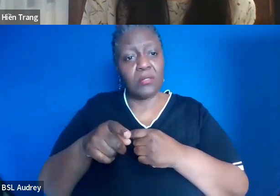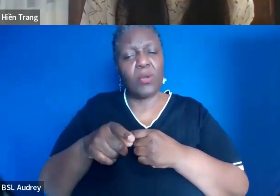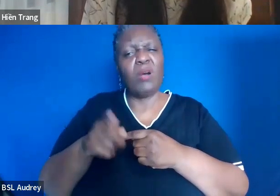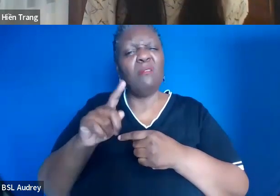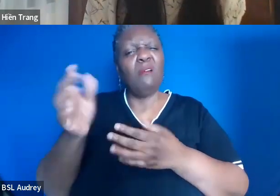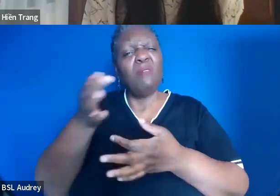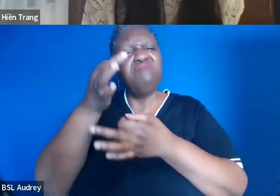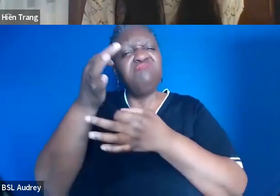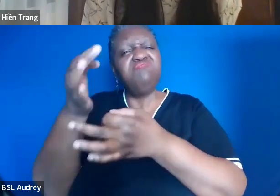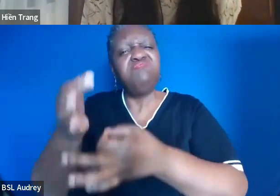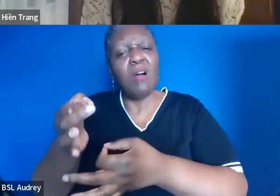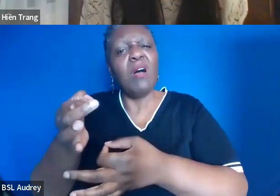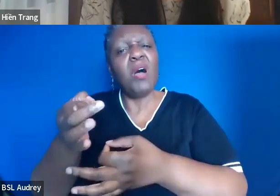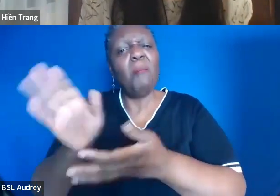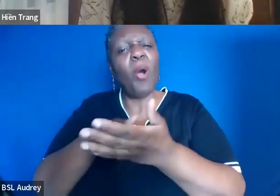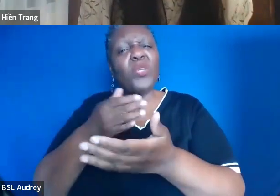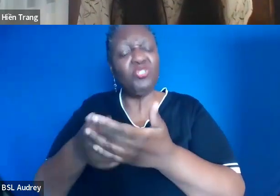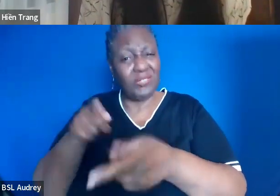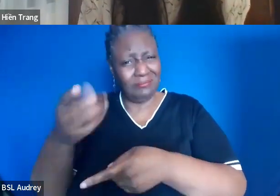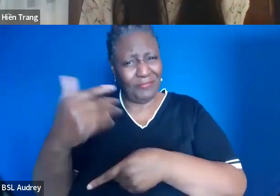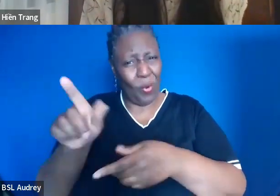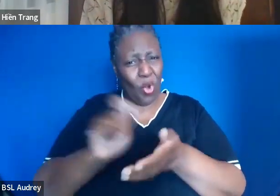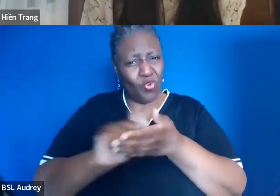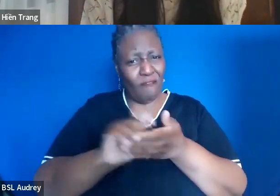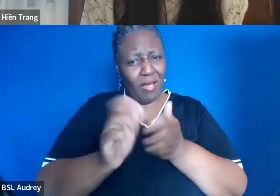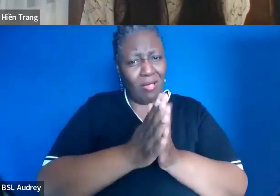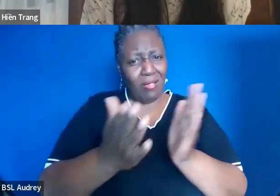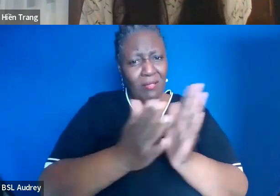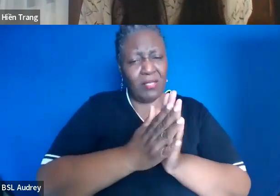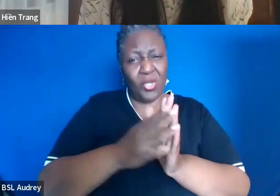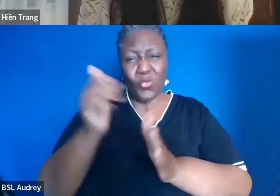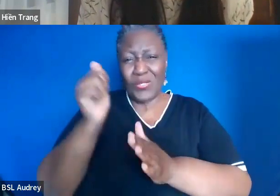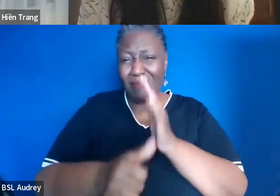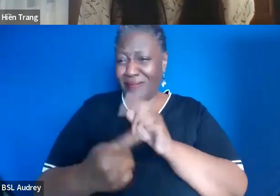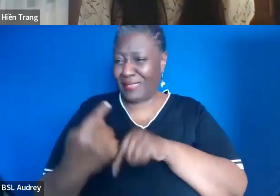you're a novelist you have six books out and you only started writing poetry and it's incredible